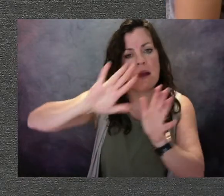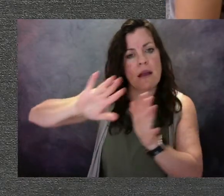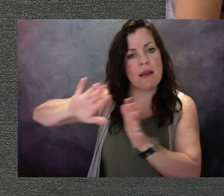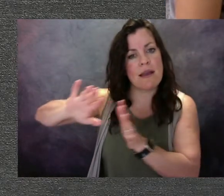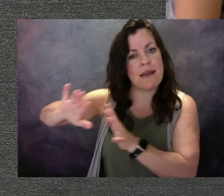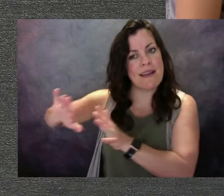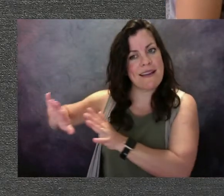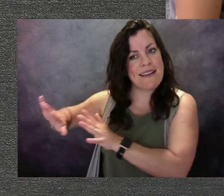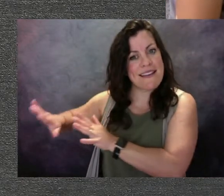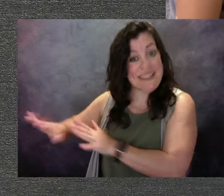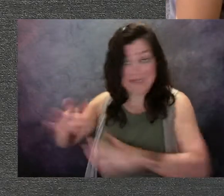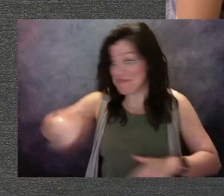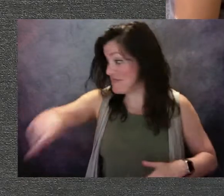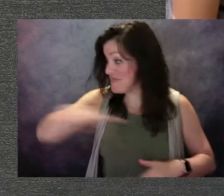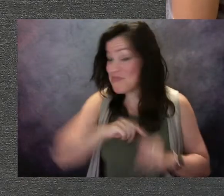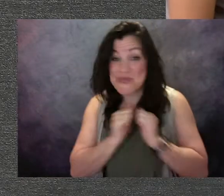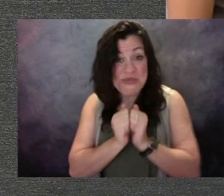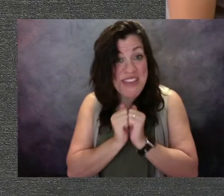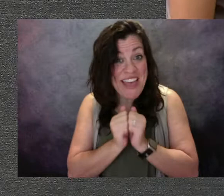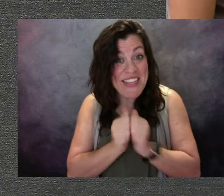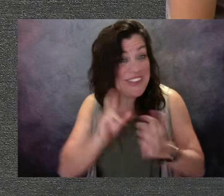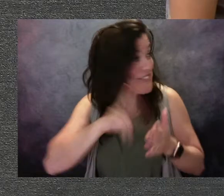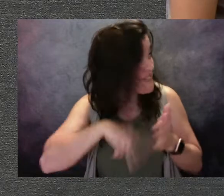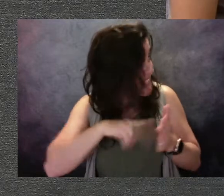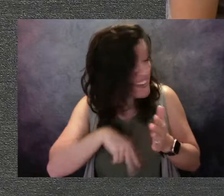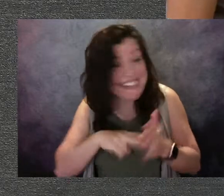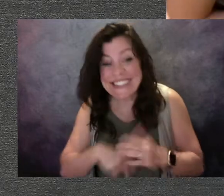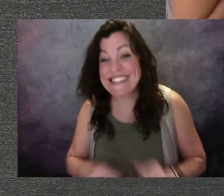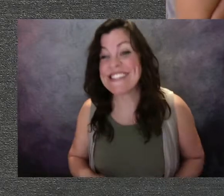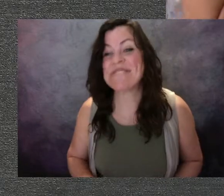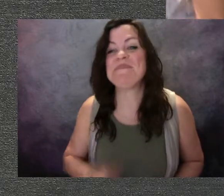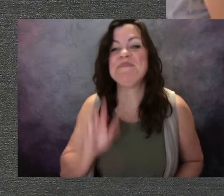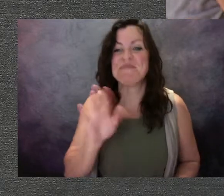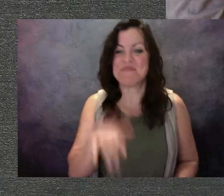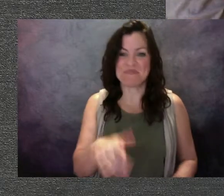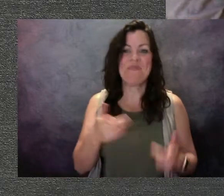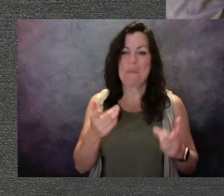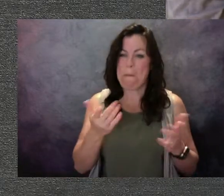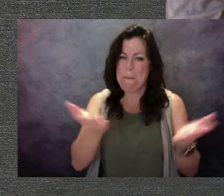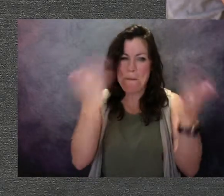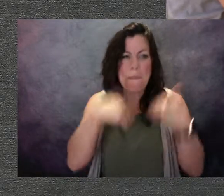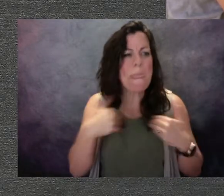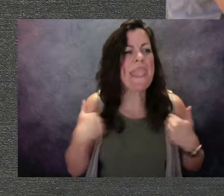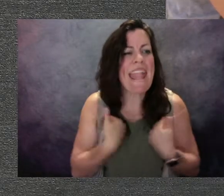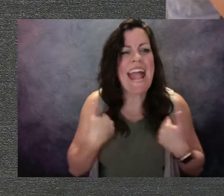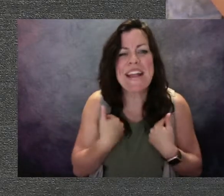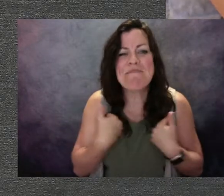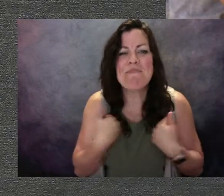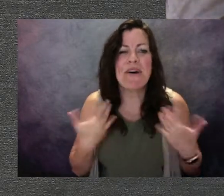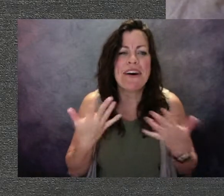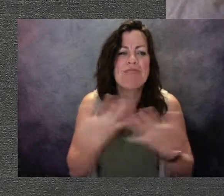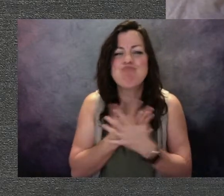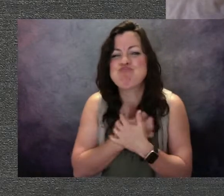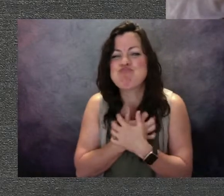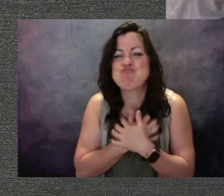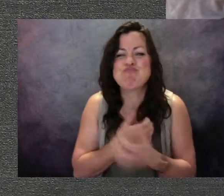So let's try to do it together, shall we? Curl up with your favorite stuffed animal and join us. Do you have yours? Mhmm.